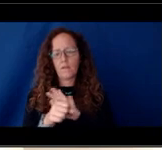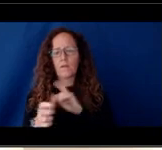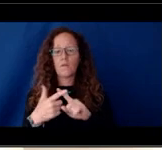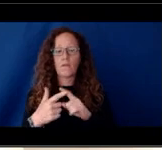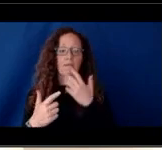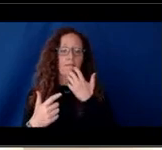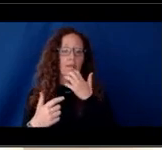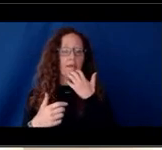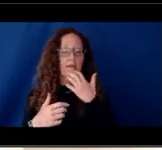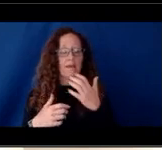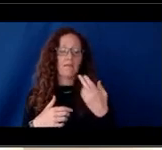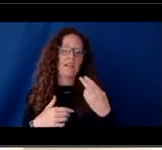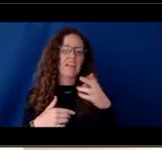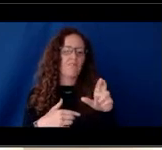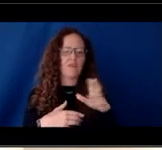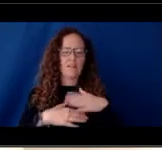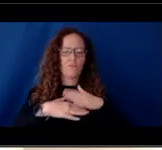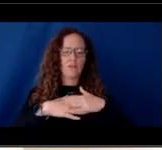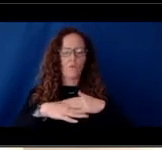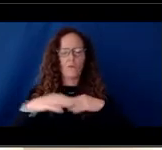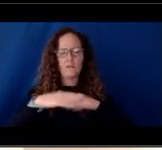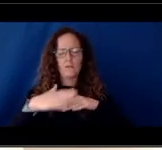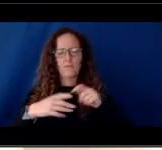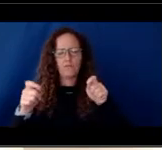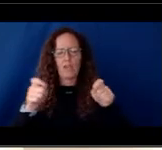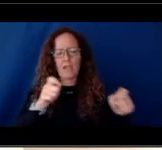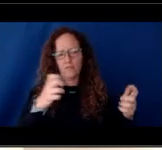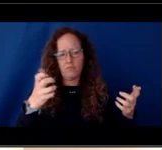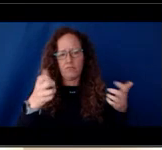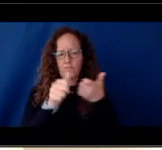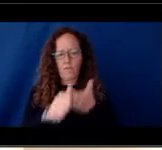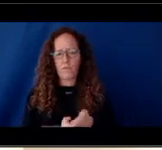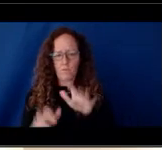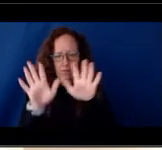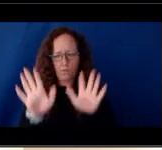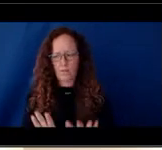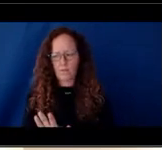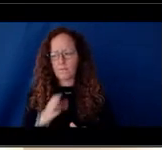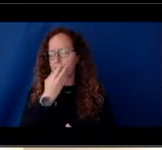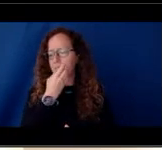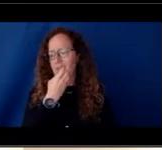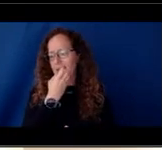as, as the weather changes, essentially, from, from that. And then every 10 years,